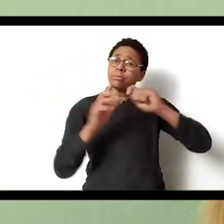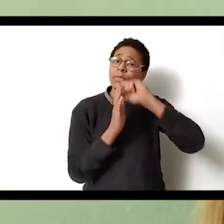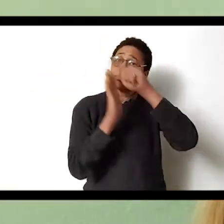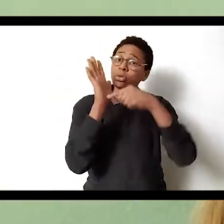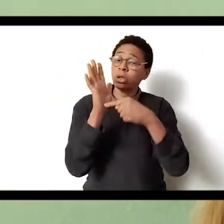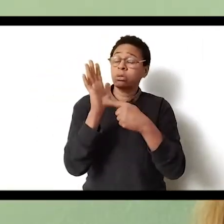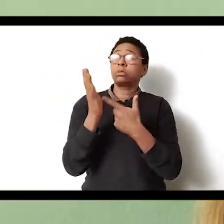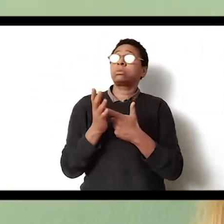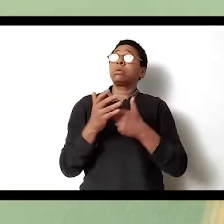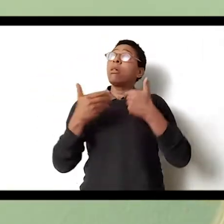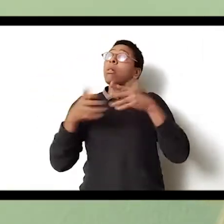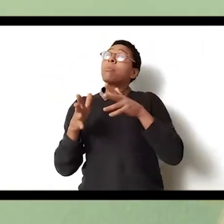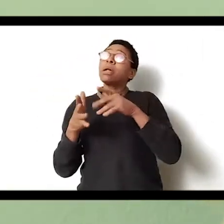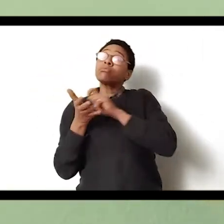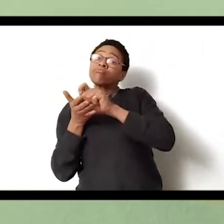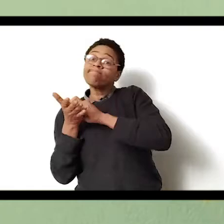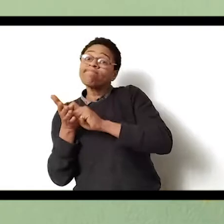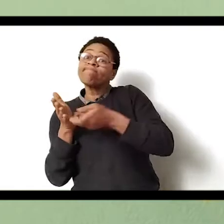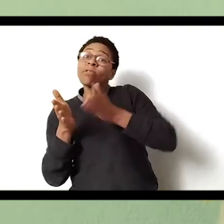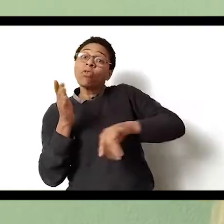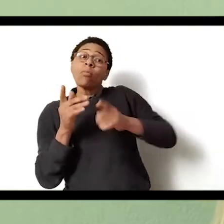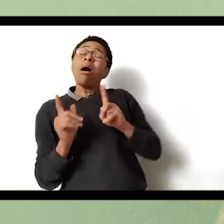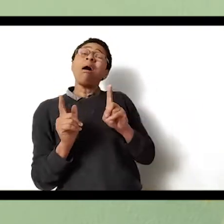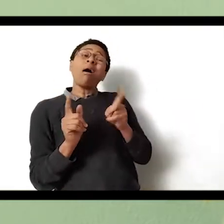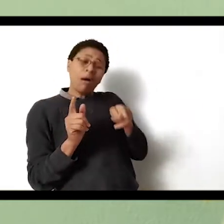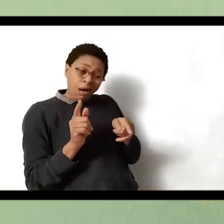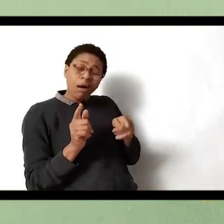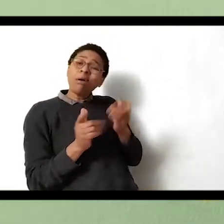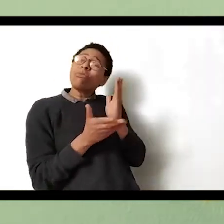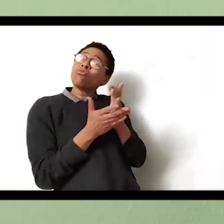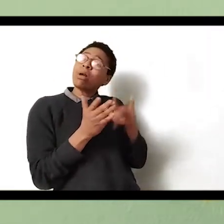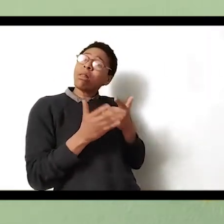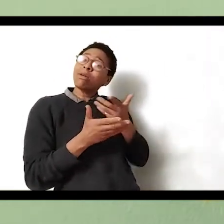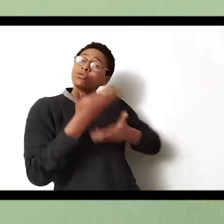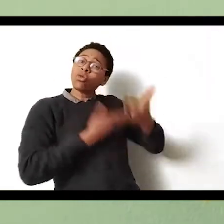of the project or were written in response to the real-life stories.